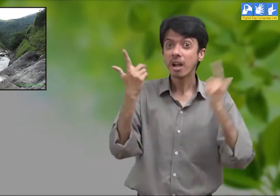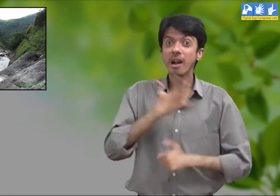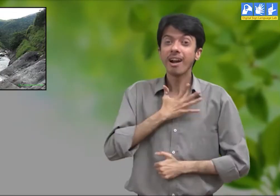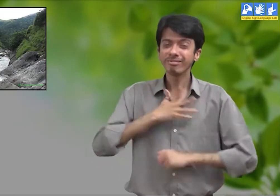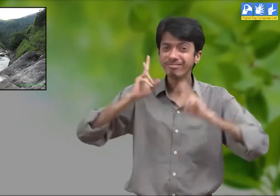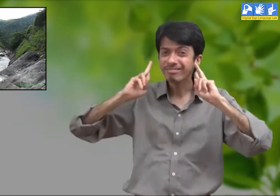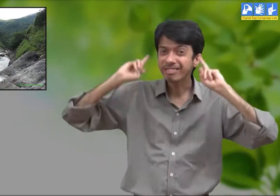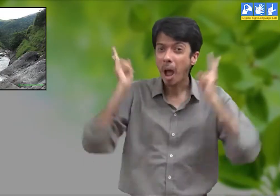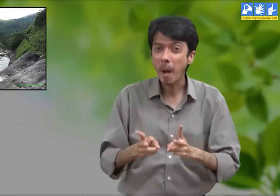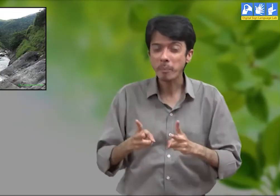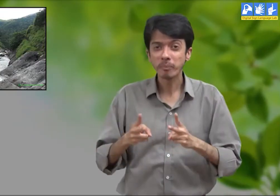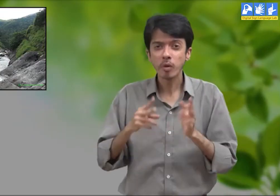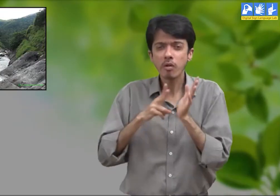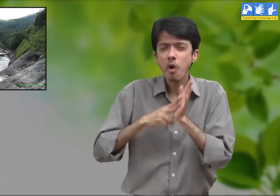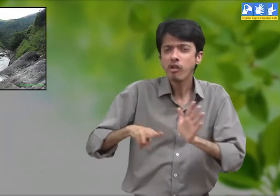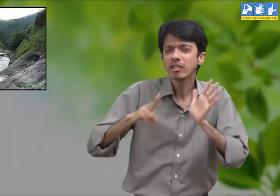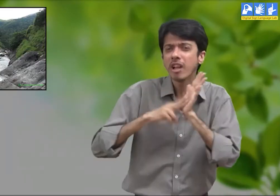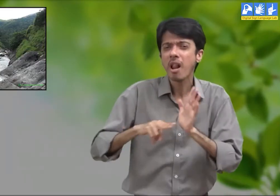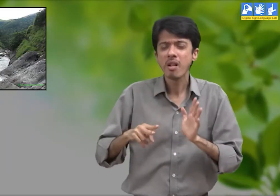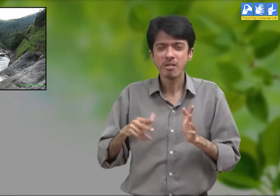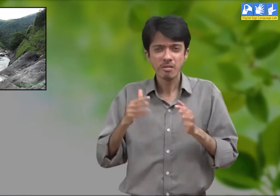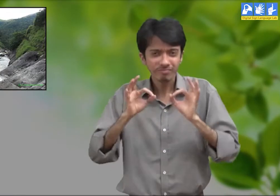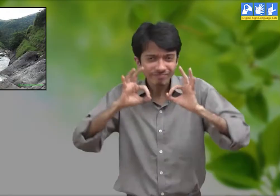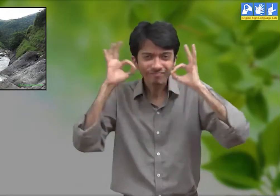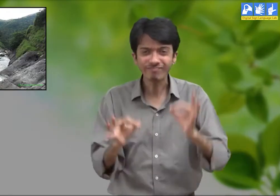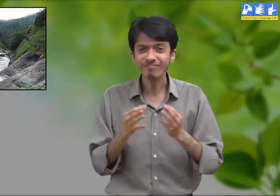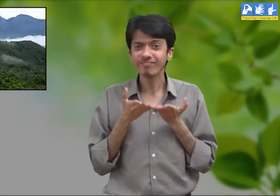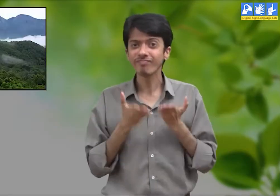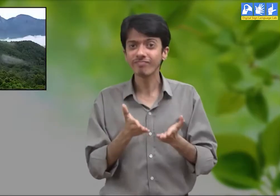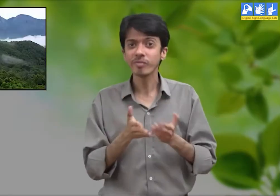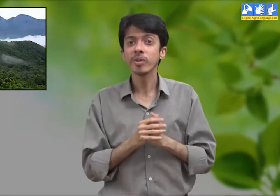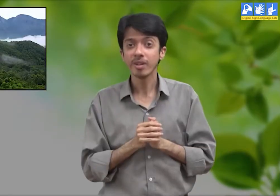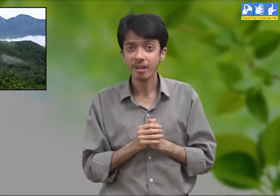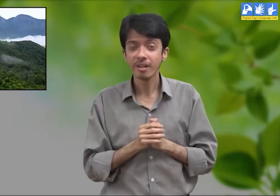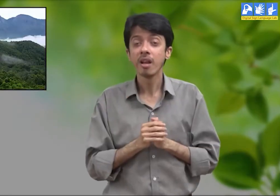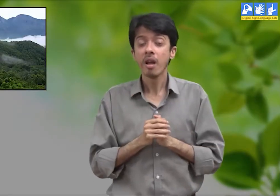It is the most beautiful and natural place full of greenery.